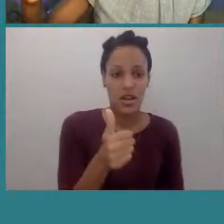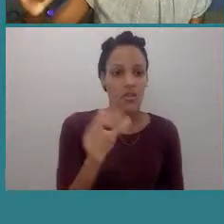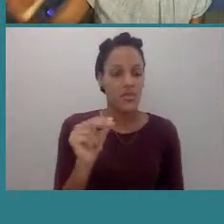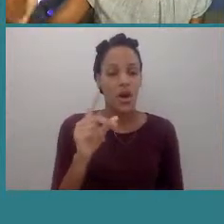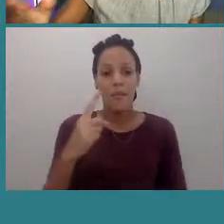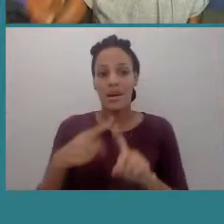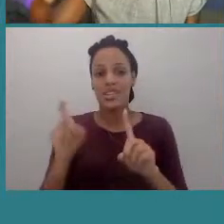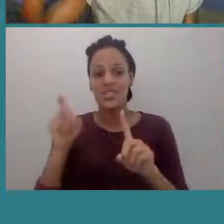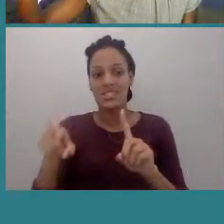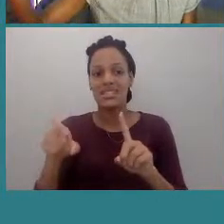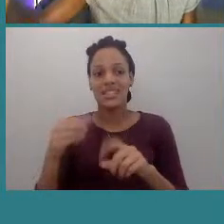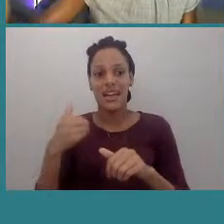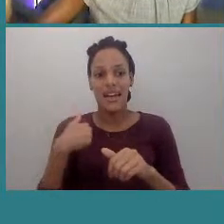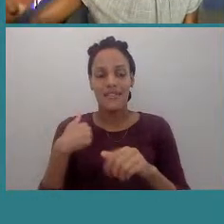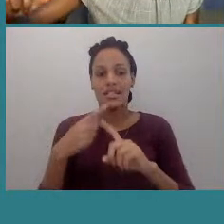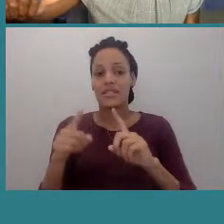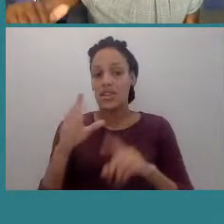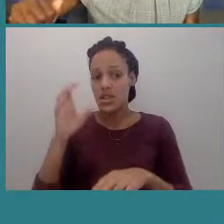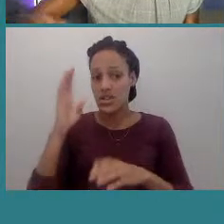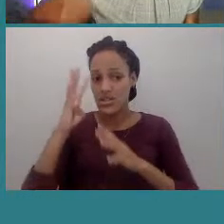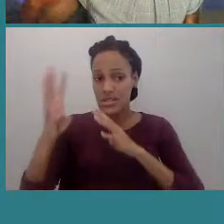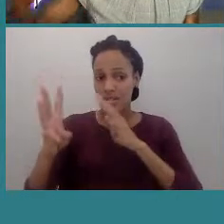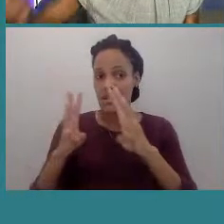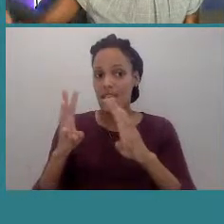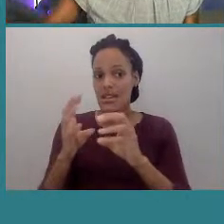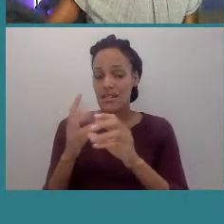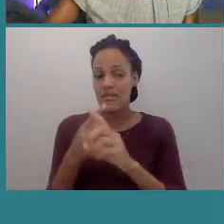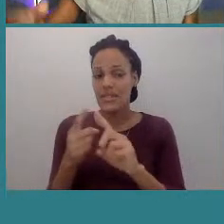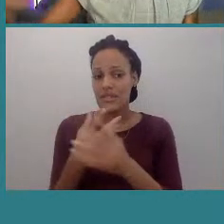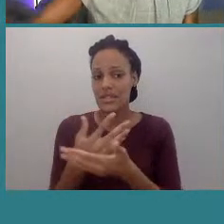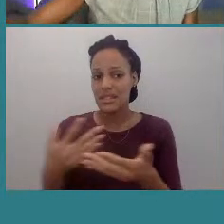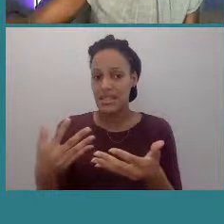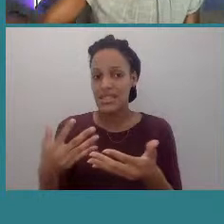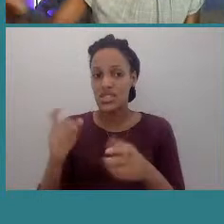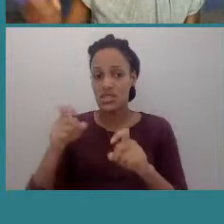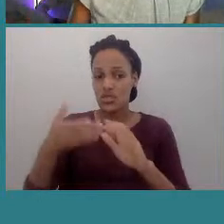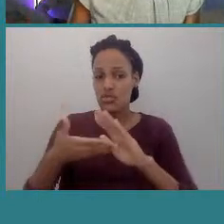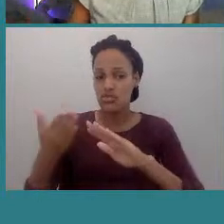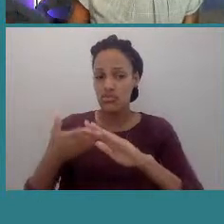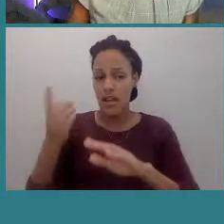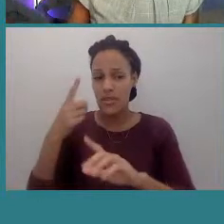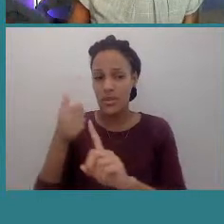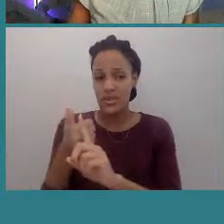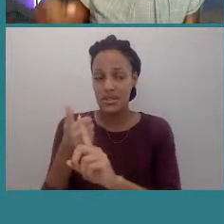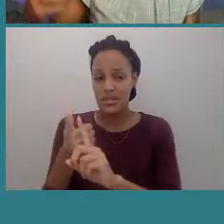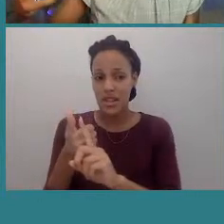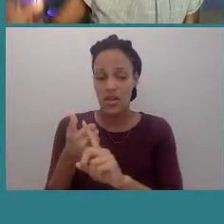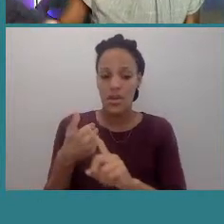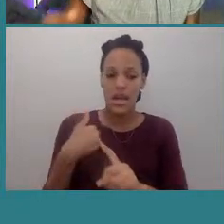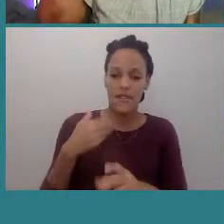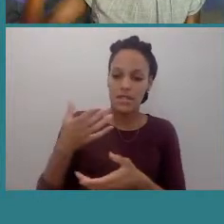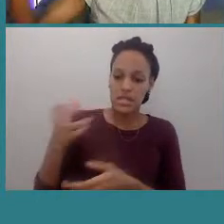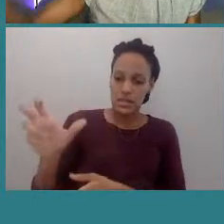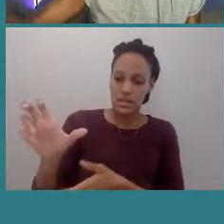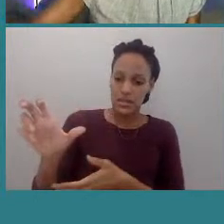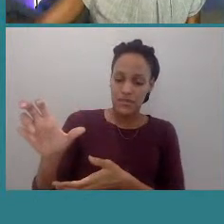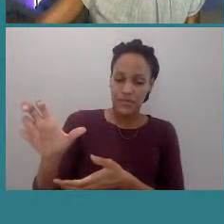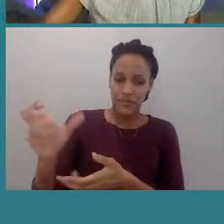products that we are putting out a running themselves and we are creating a business,